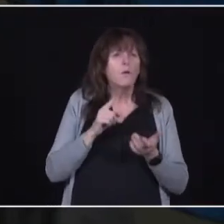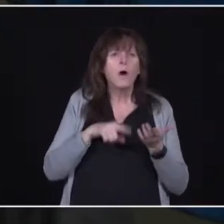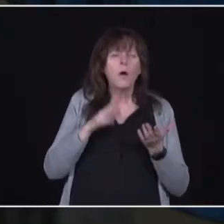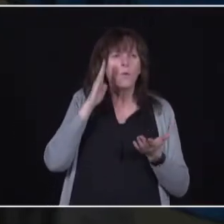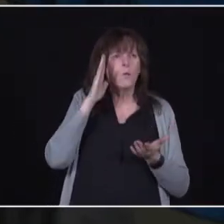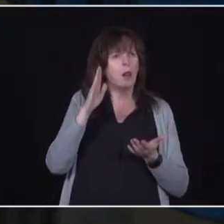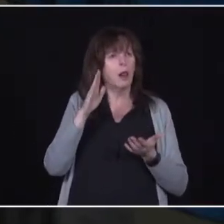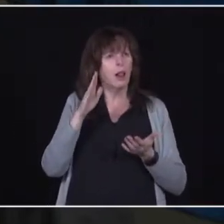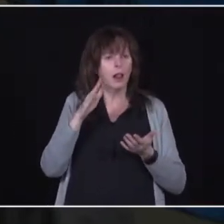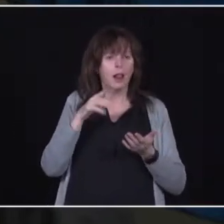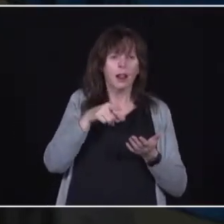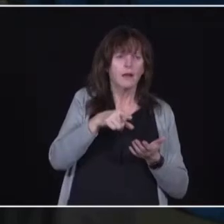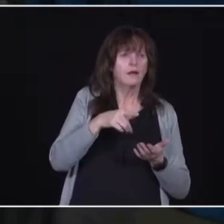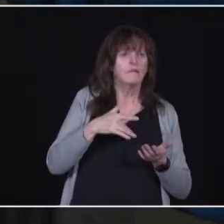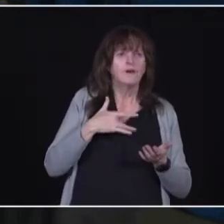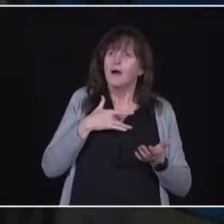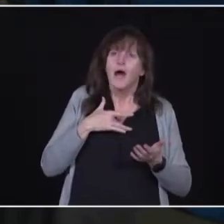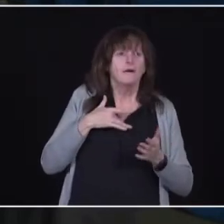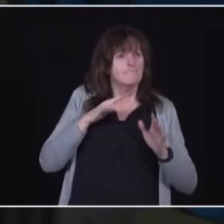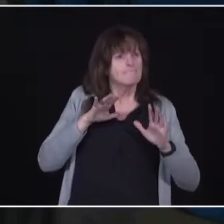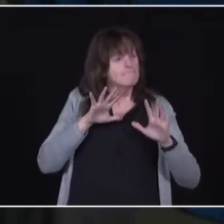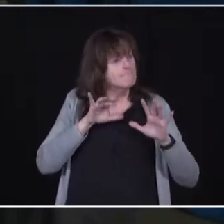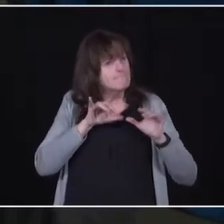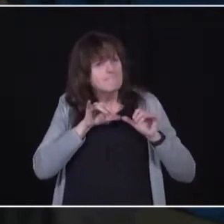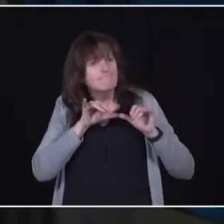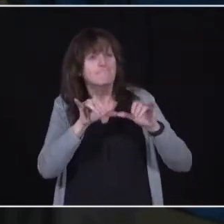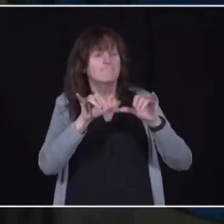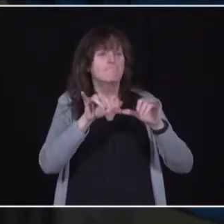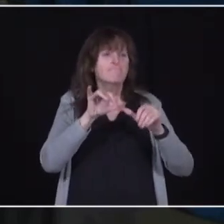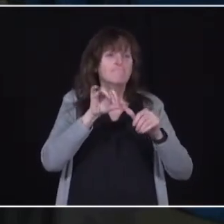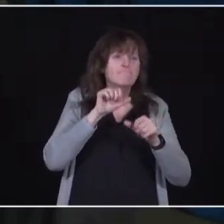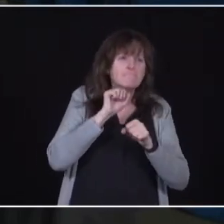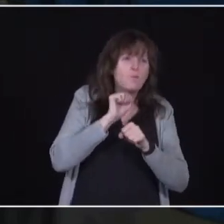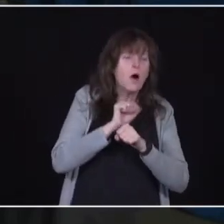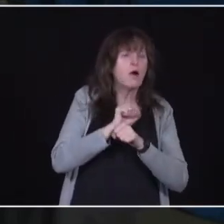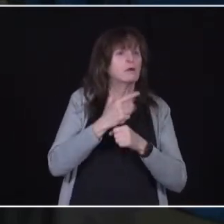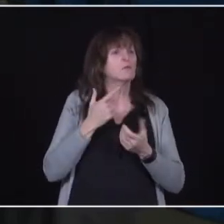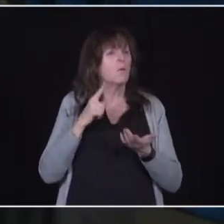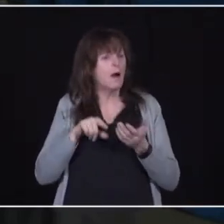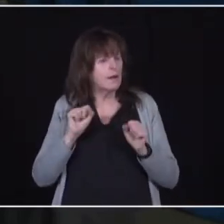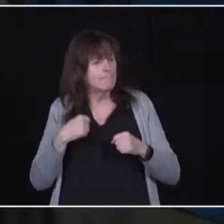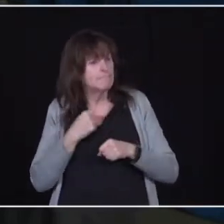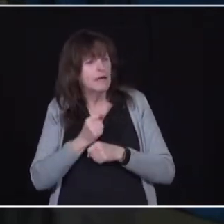We are learning that this is a continuous learning process, we have learned a lot from